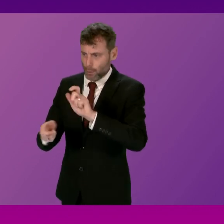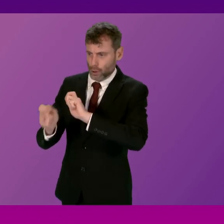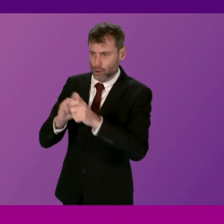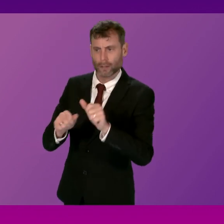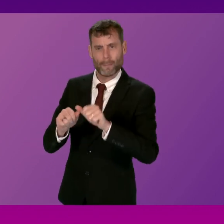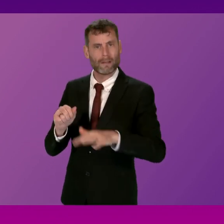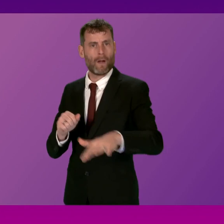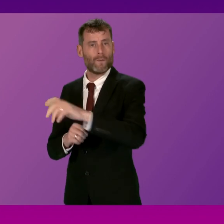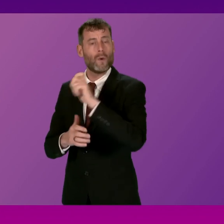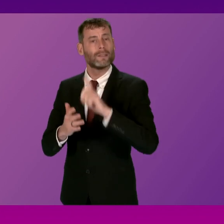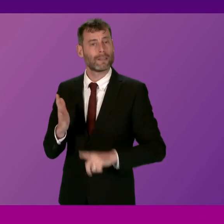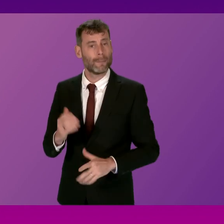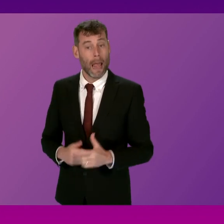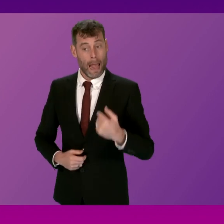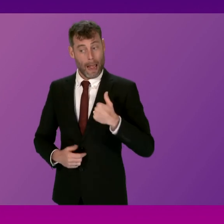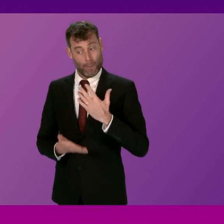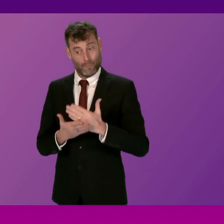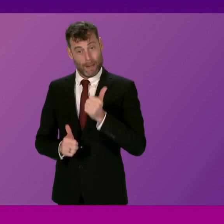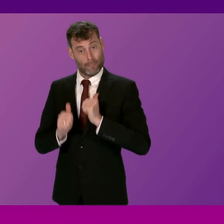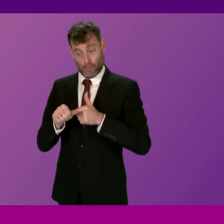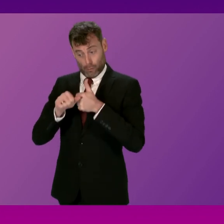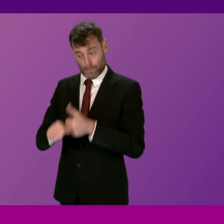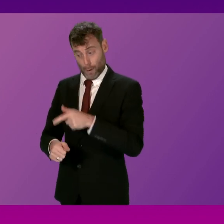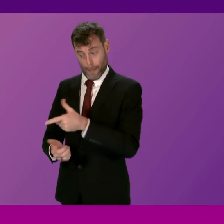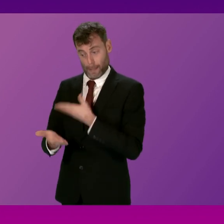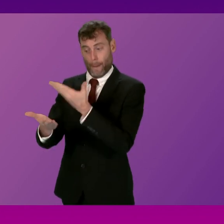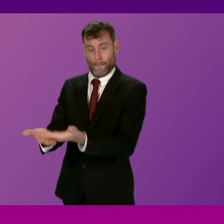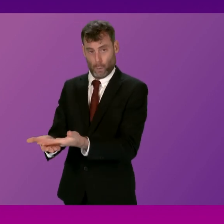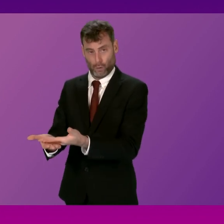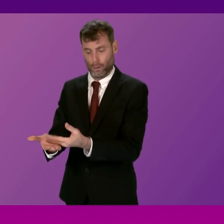I am proud to support the motion and the principles that it sets out.